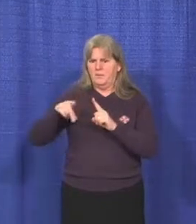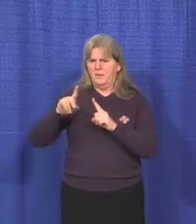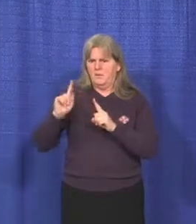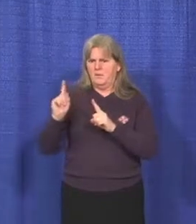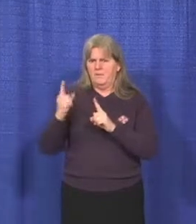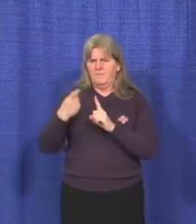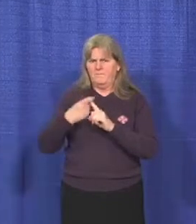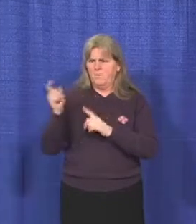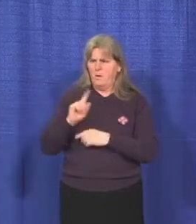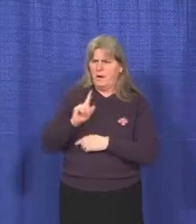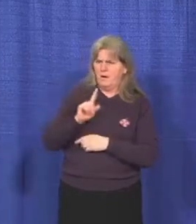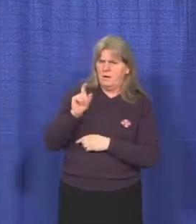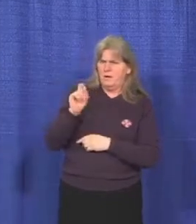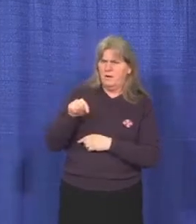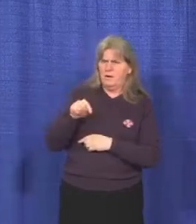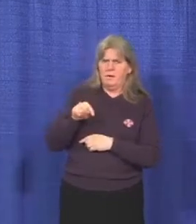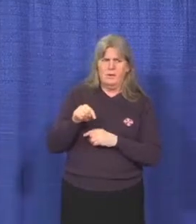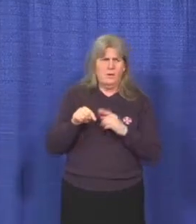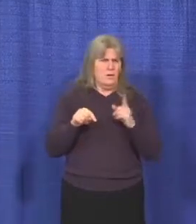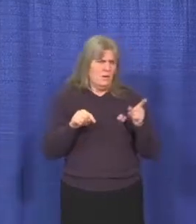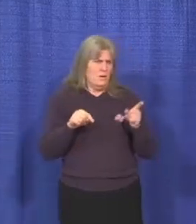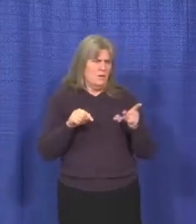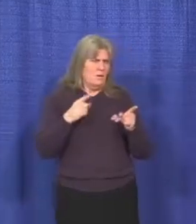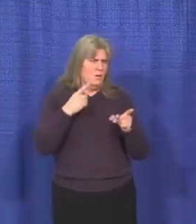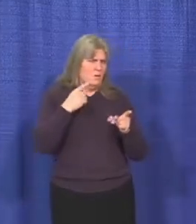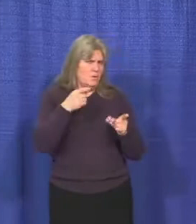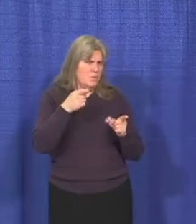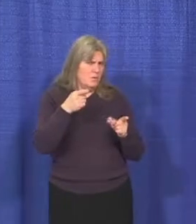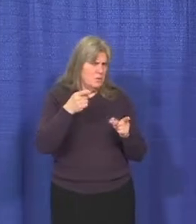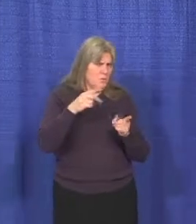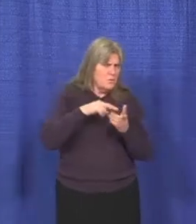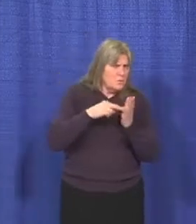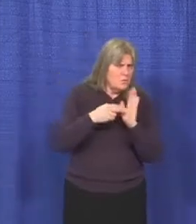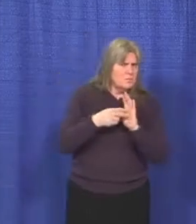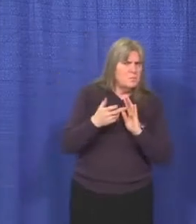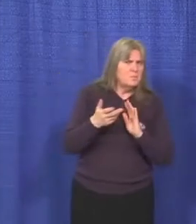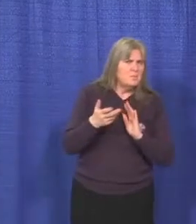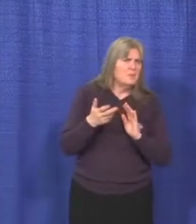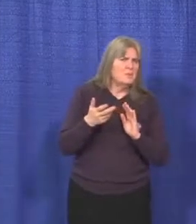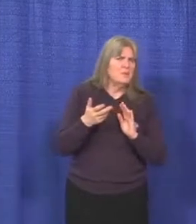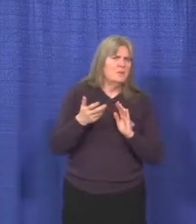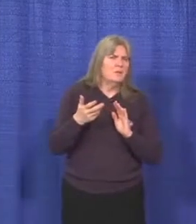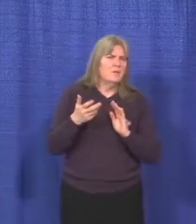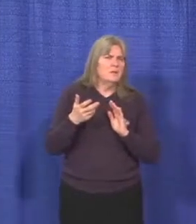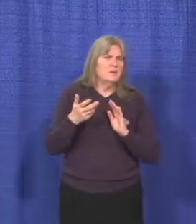we. If you prefer to wear the